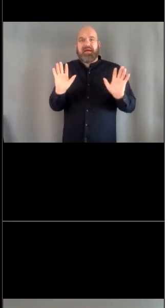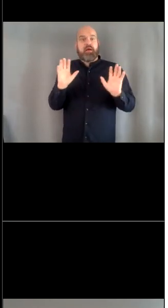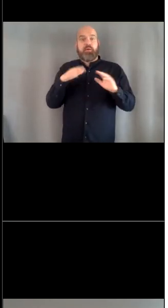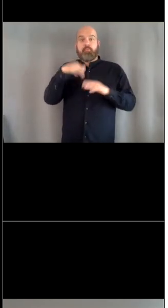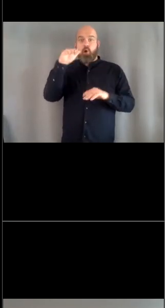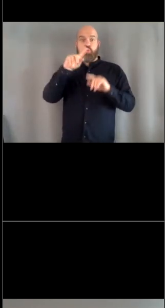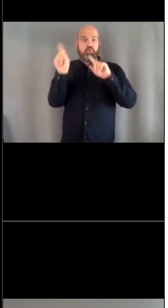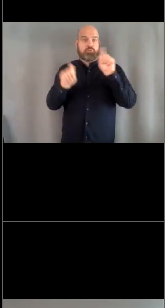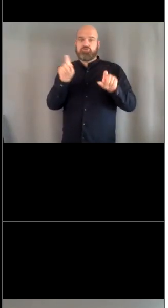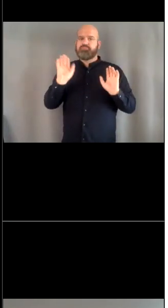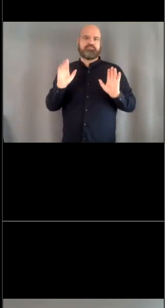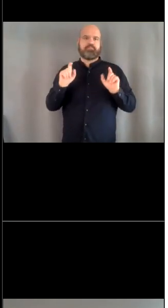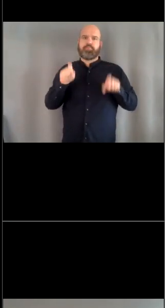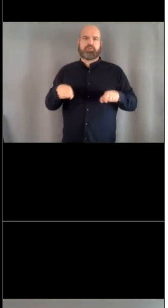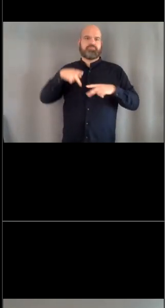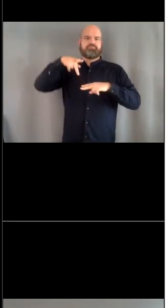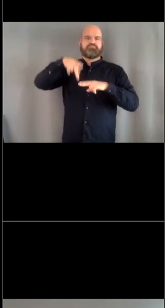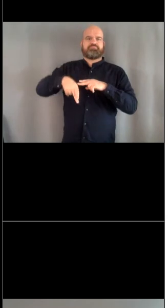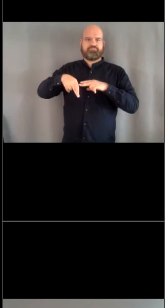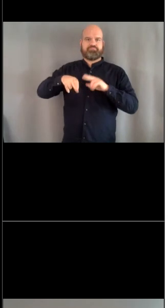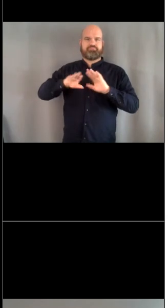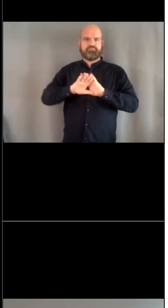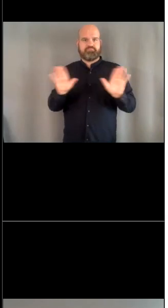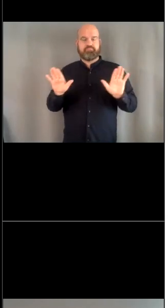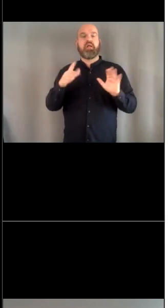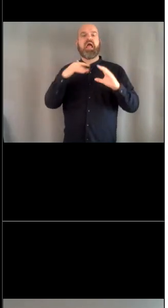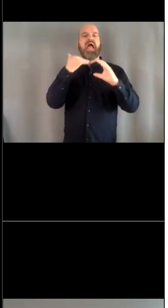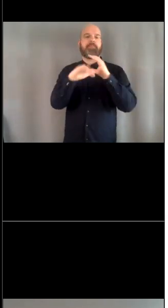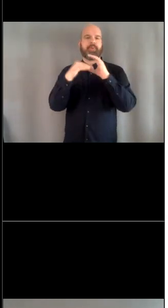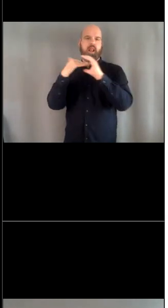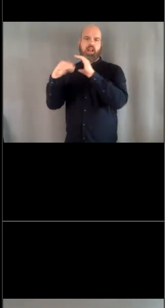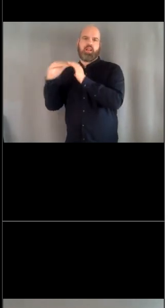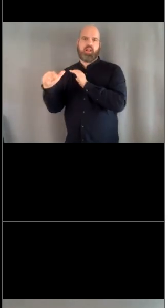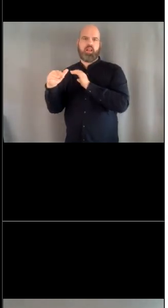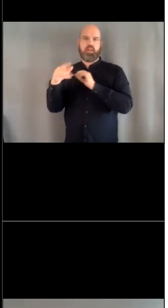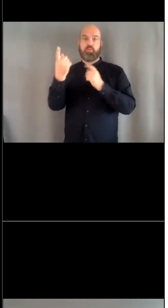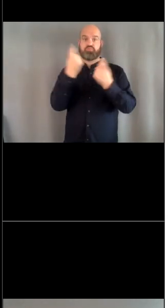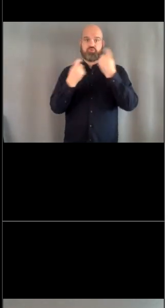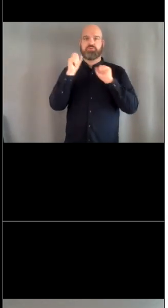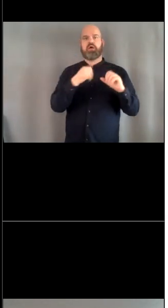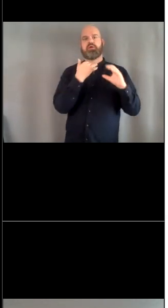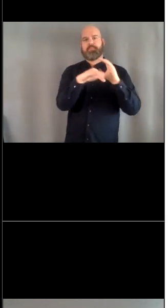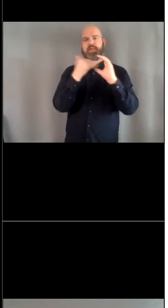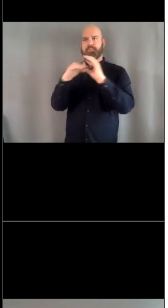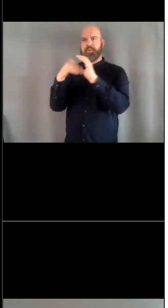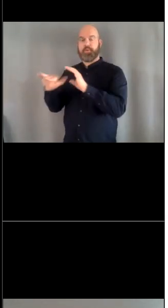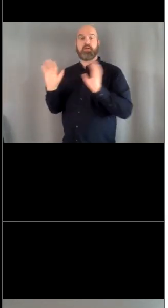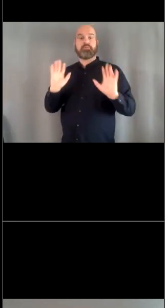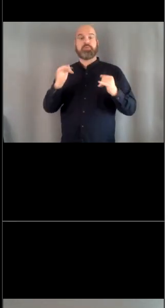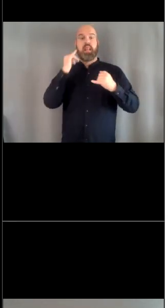So what remains is for me to thank our excellent speakers